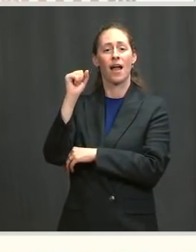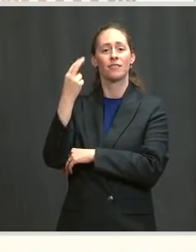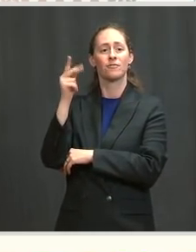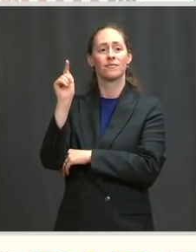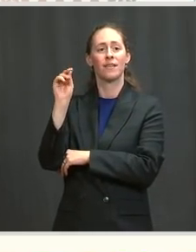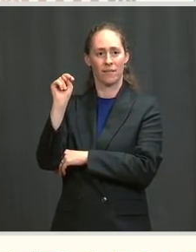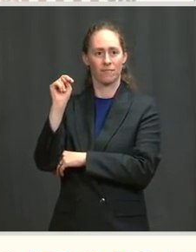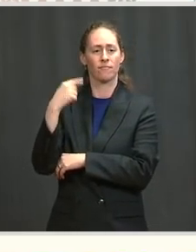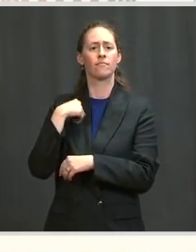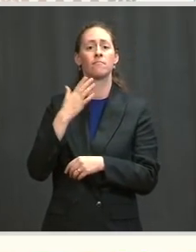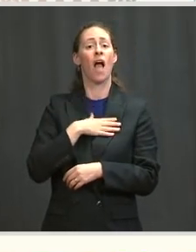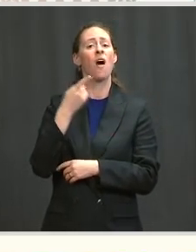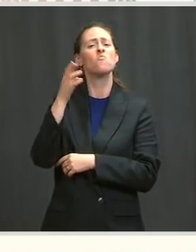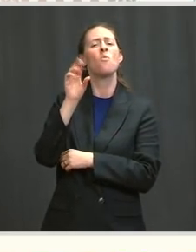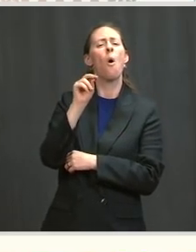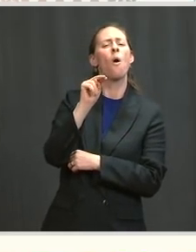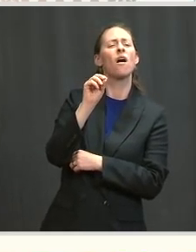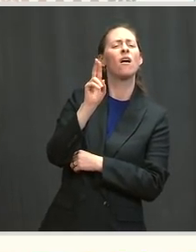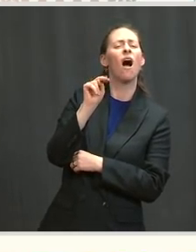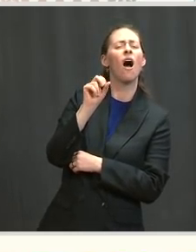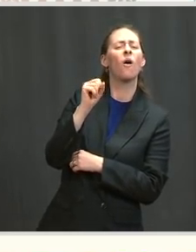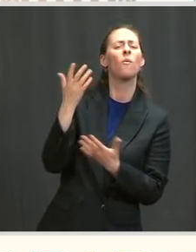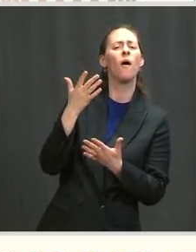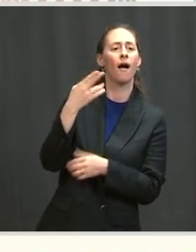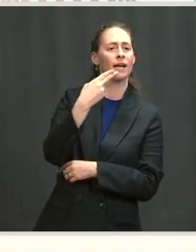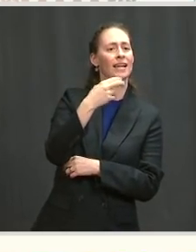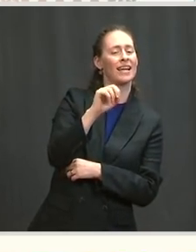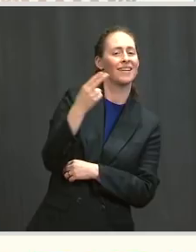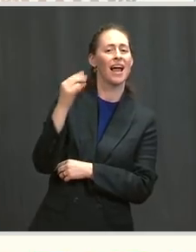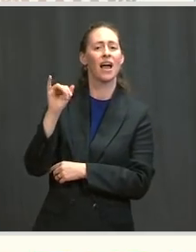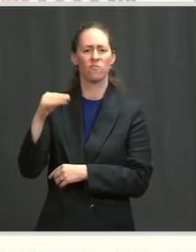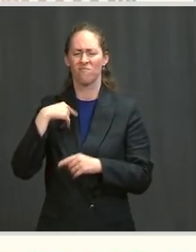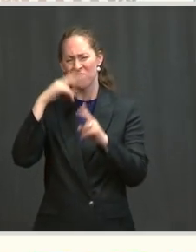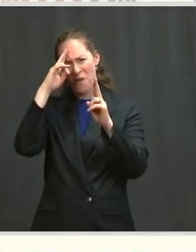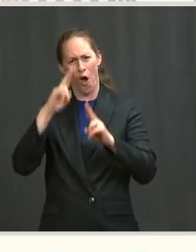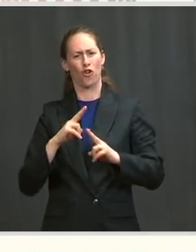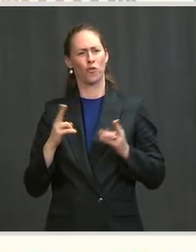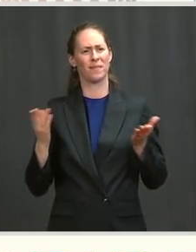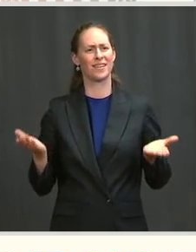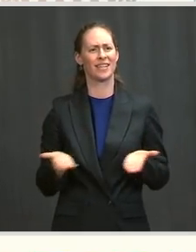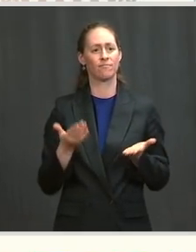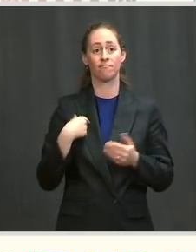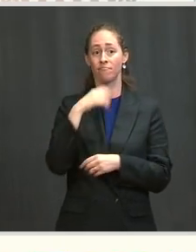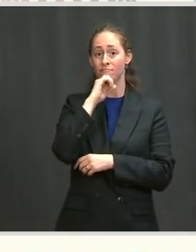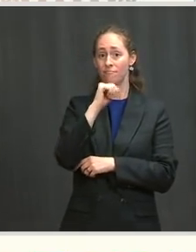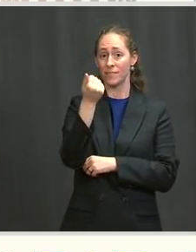and I'm honored to be here with you all today. I'm a 16 year old black Afro Latino